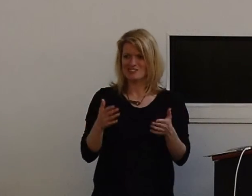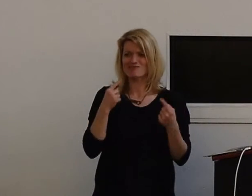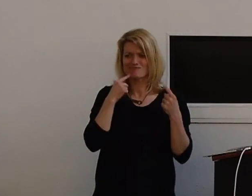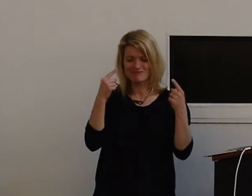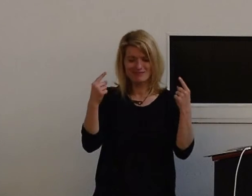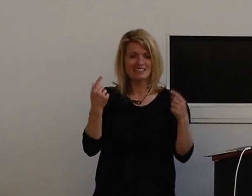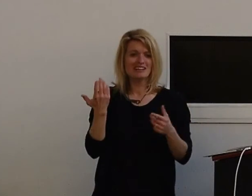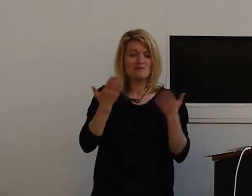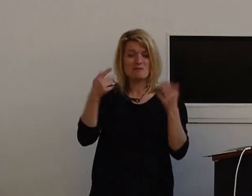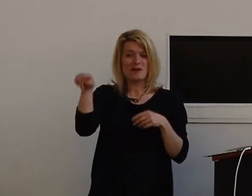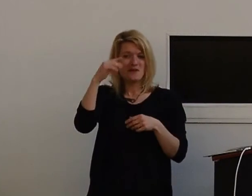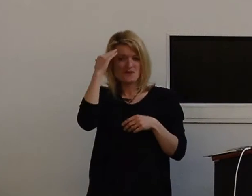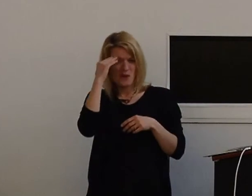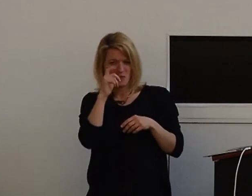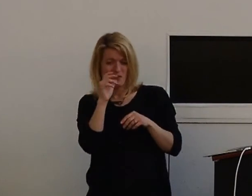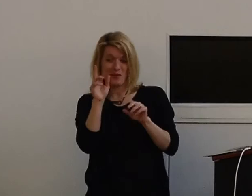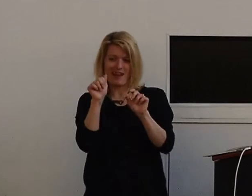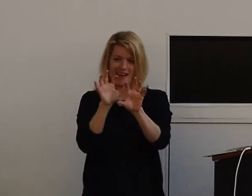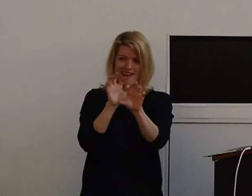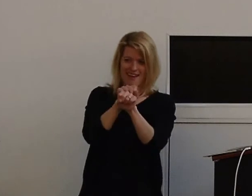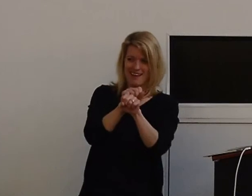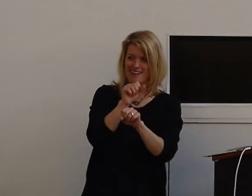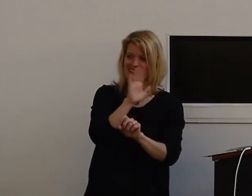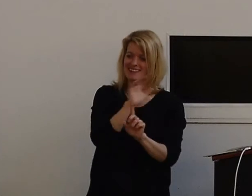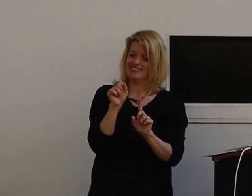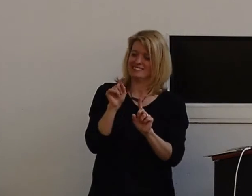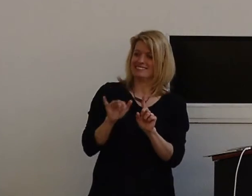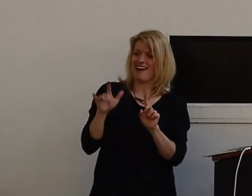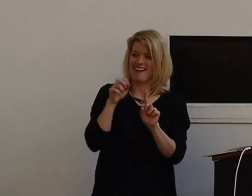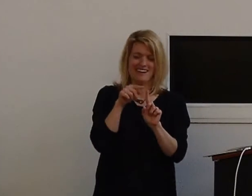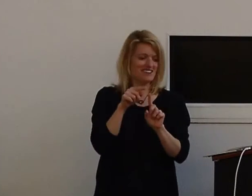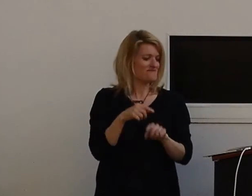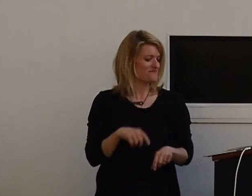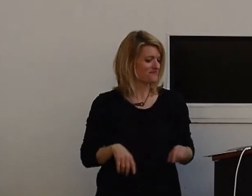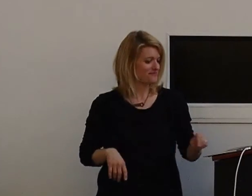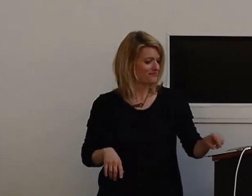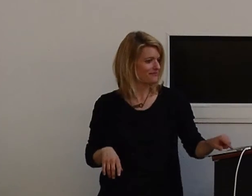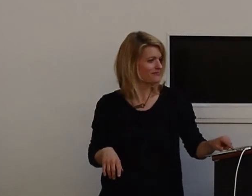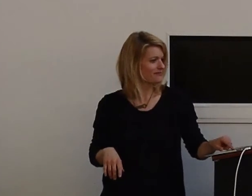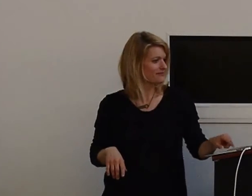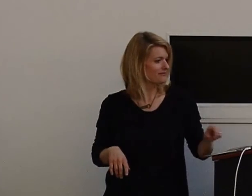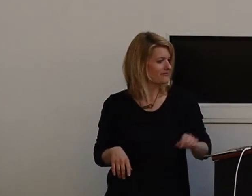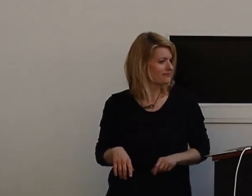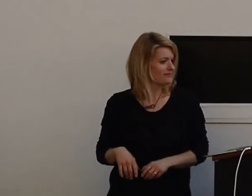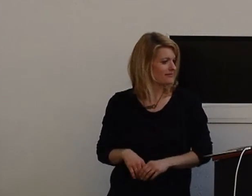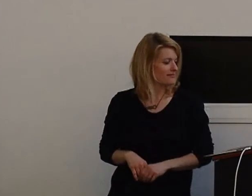We commissioned a very famous story-teller, and you might recognize this person through his signing style.